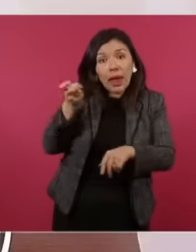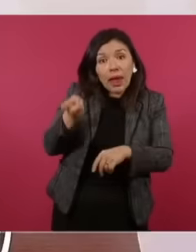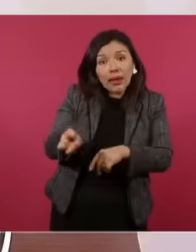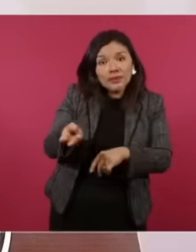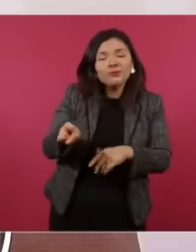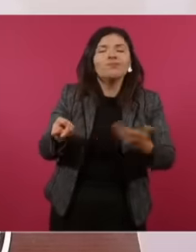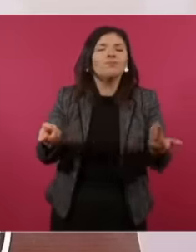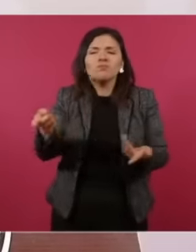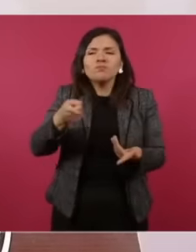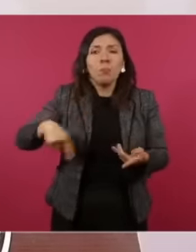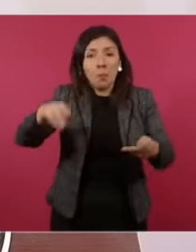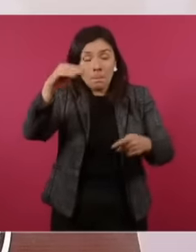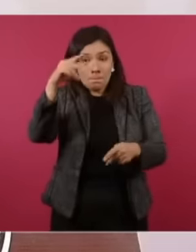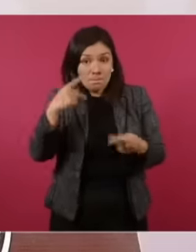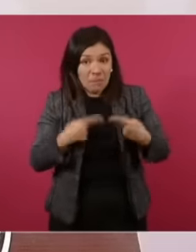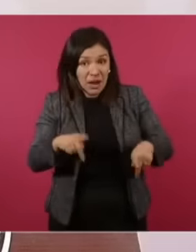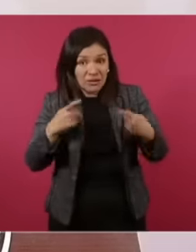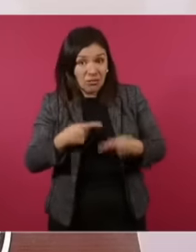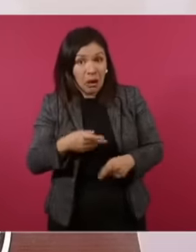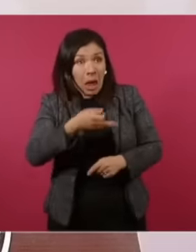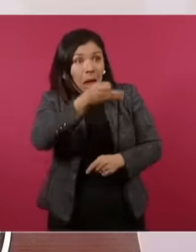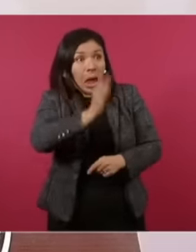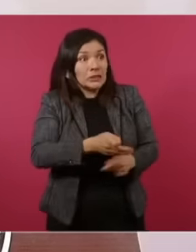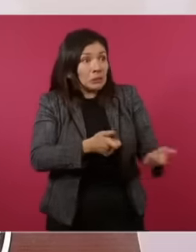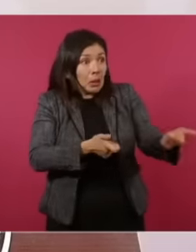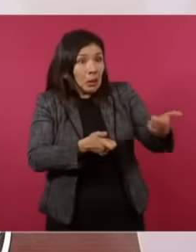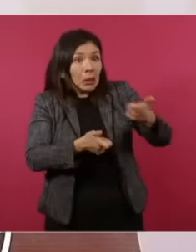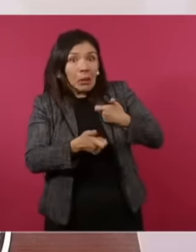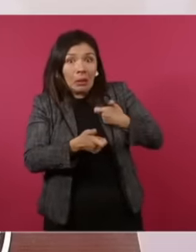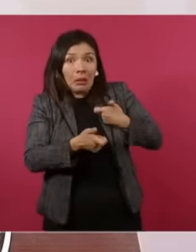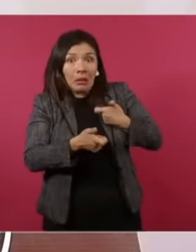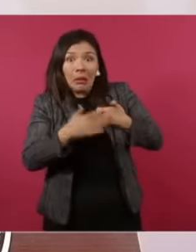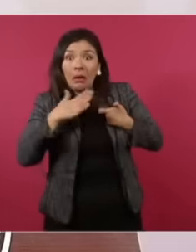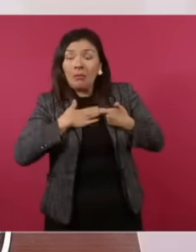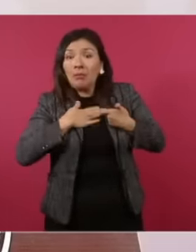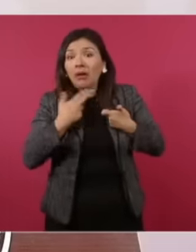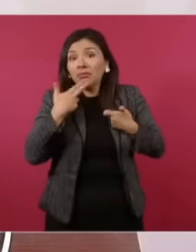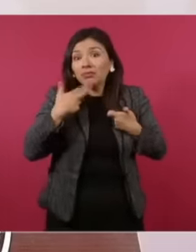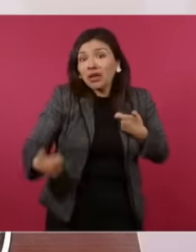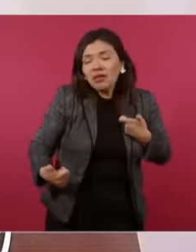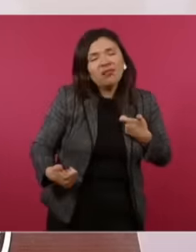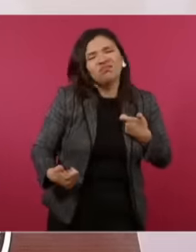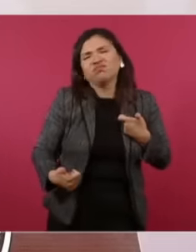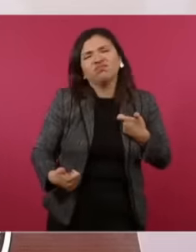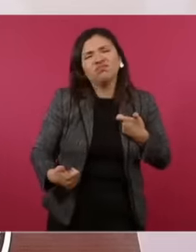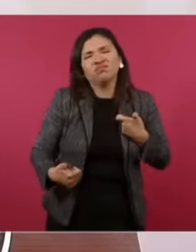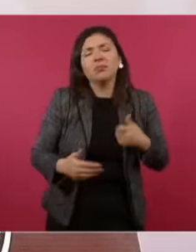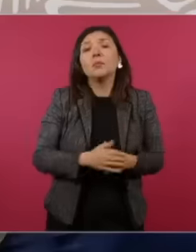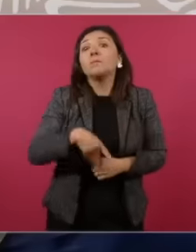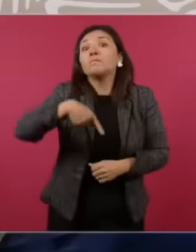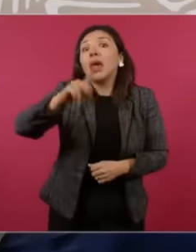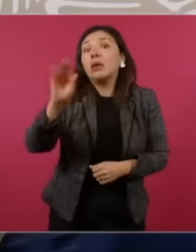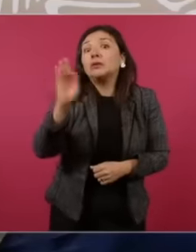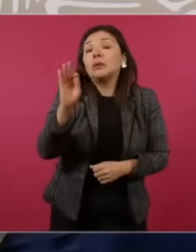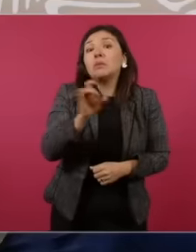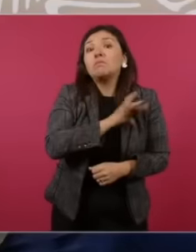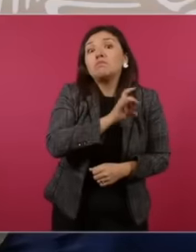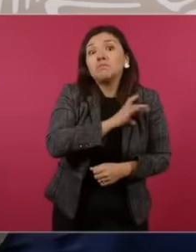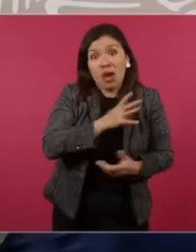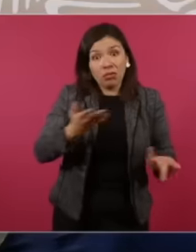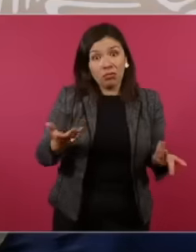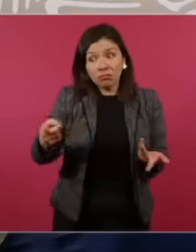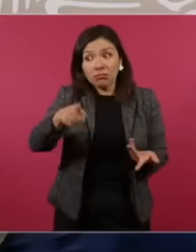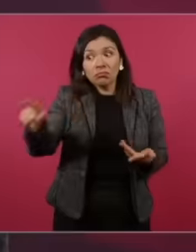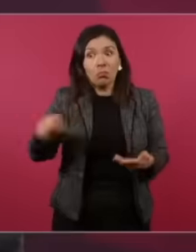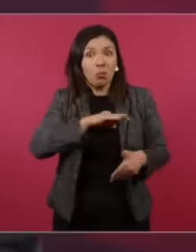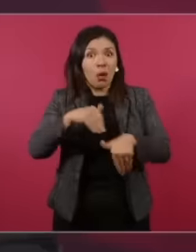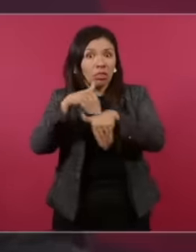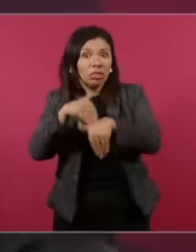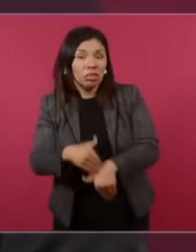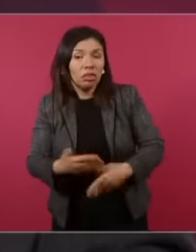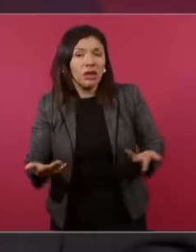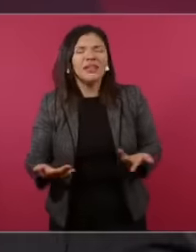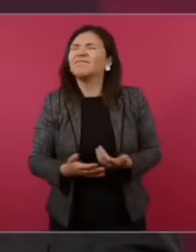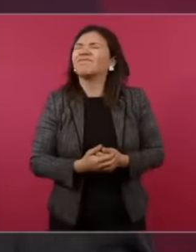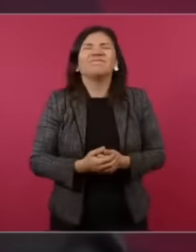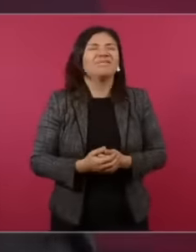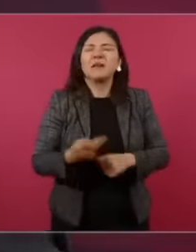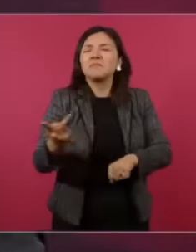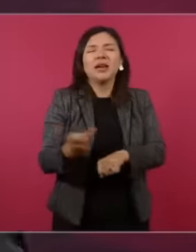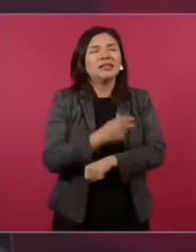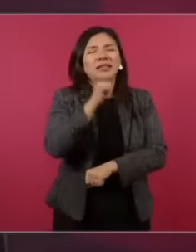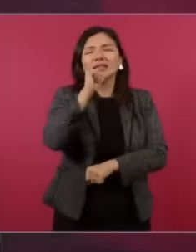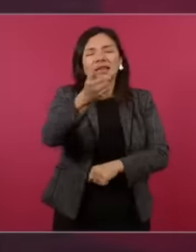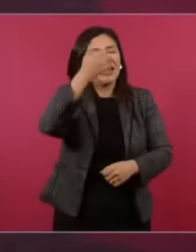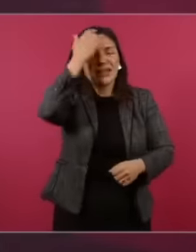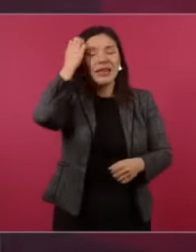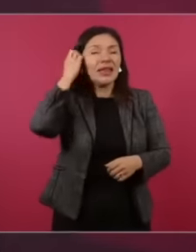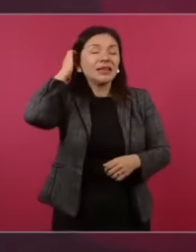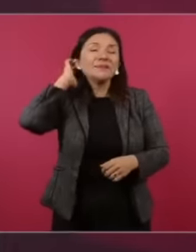do not sell their dignity, but fear can make them no, no, nothing happens, no, that is the great treasure